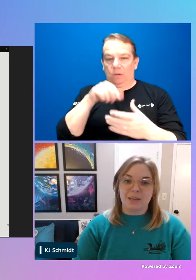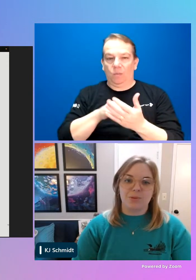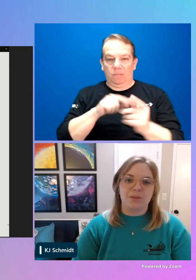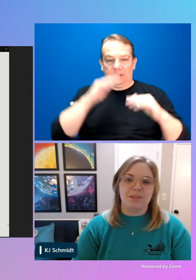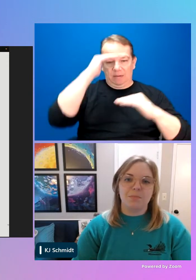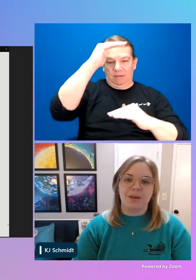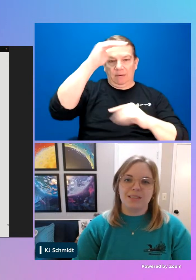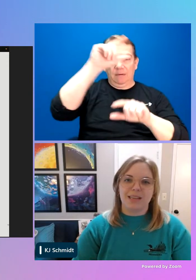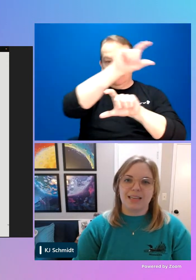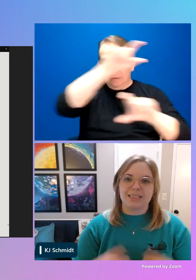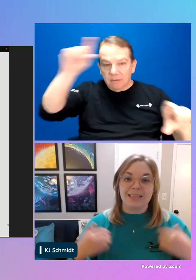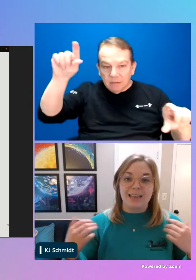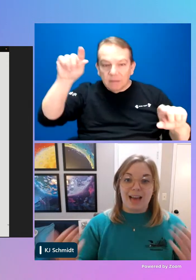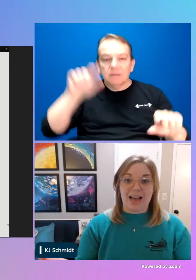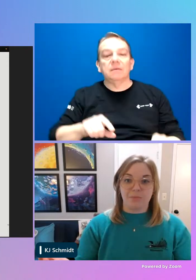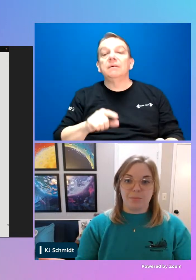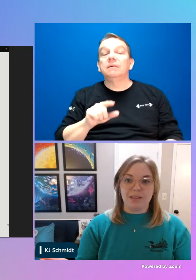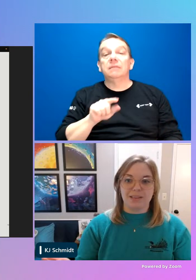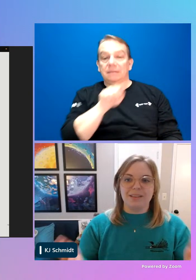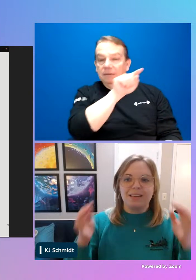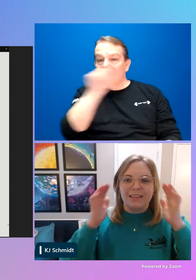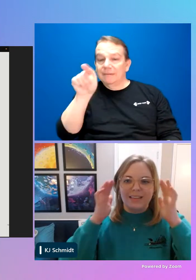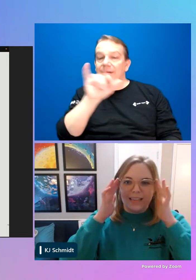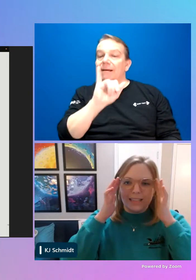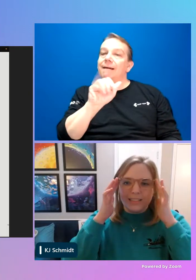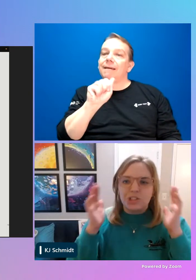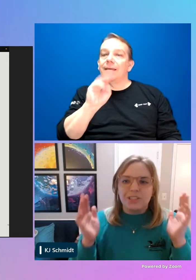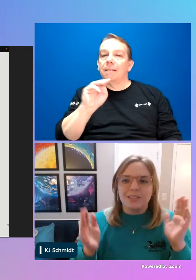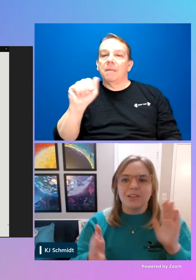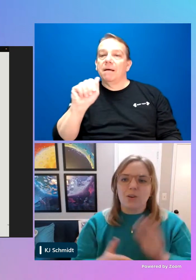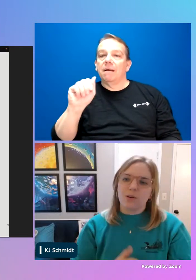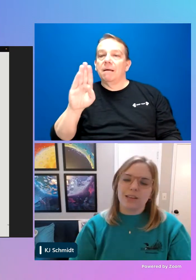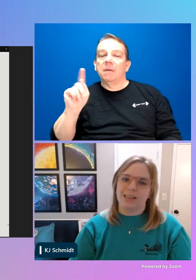. In this example, the button text I am a button is the cheese